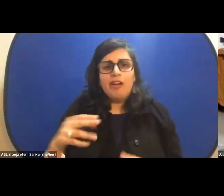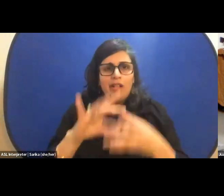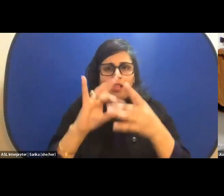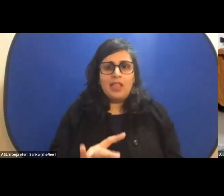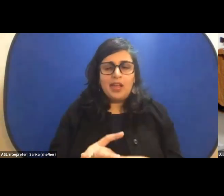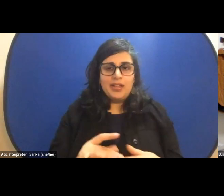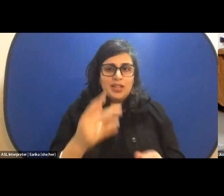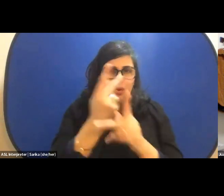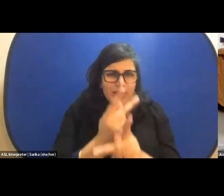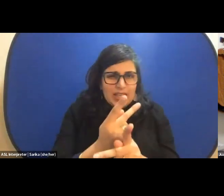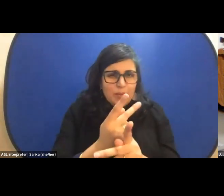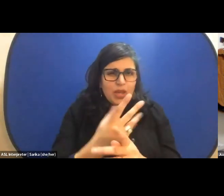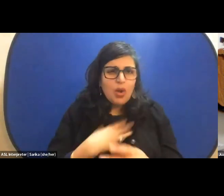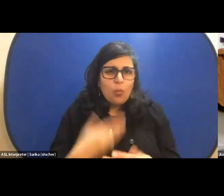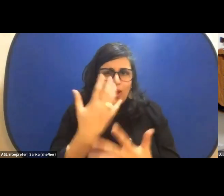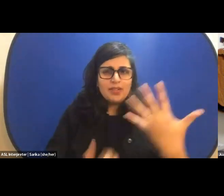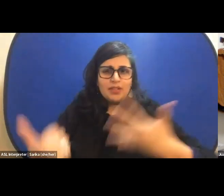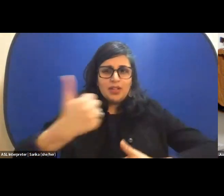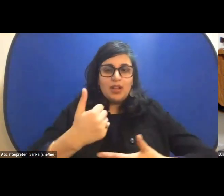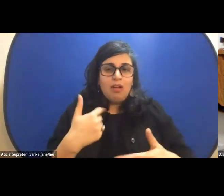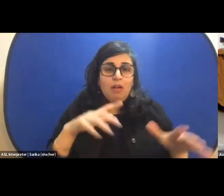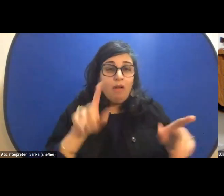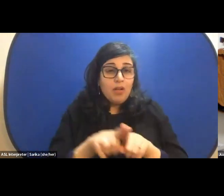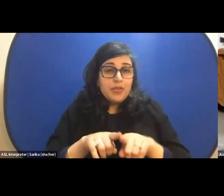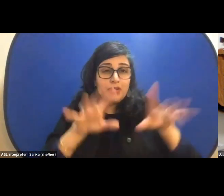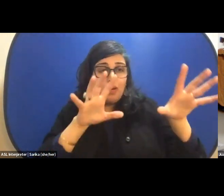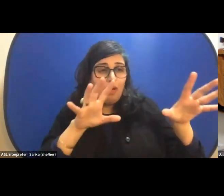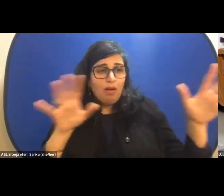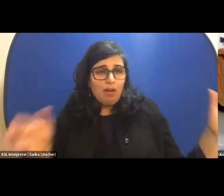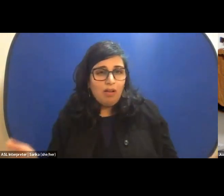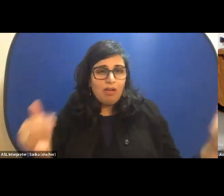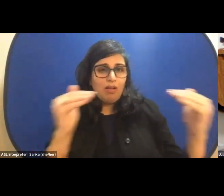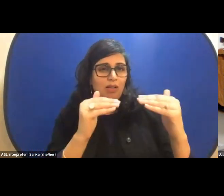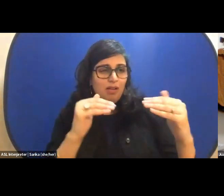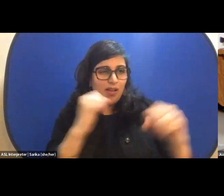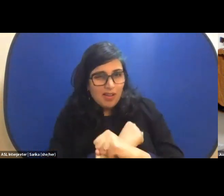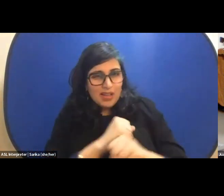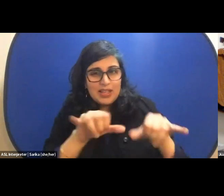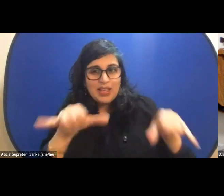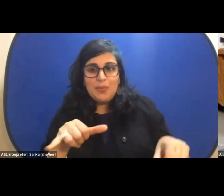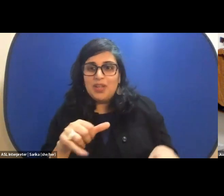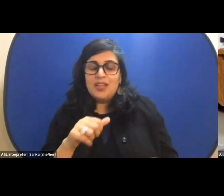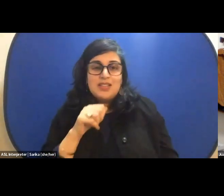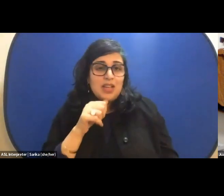people in Oregon. We take on those systems because they are historically and presently